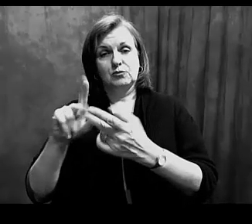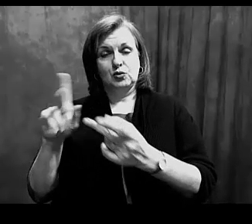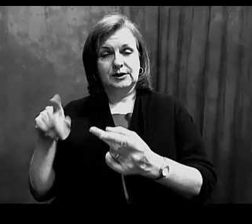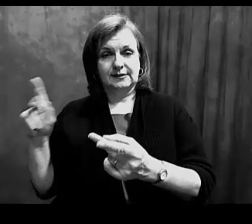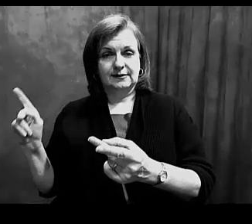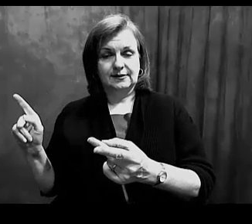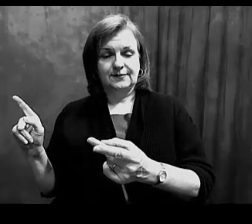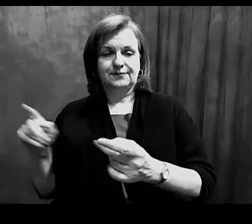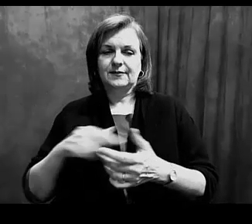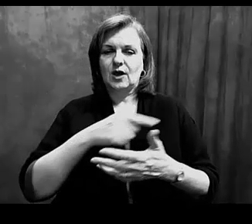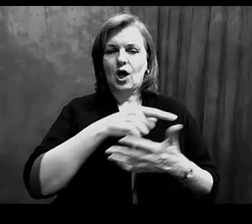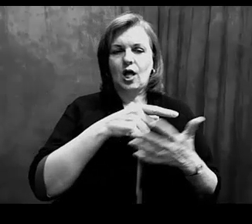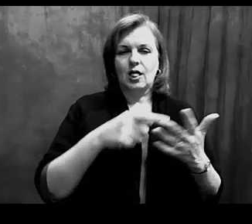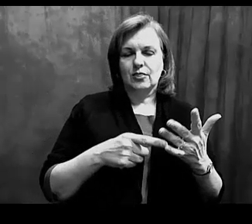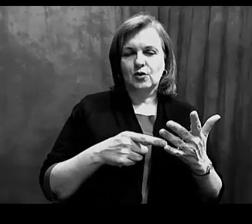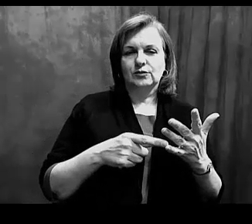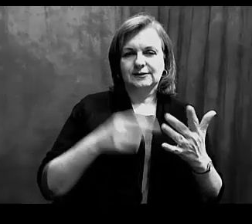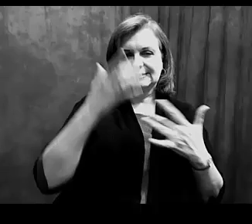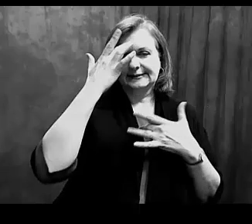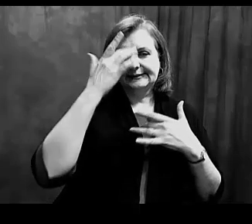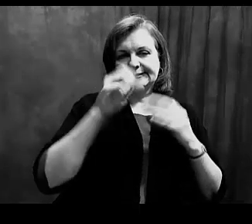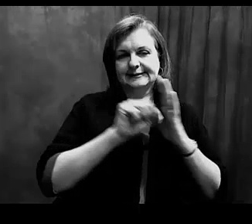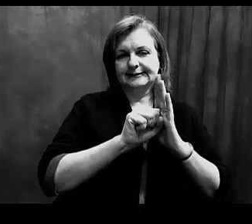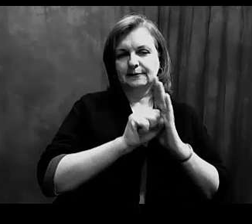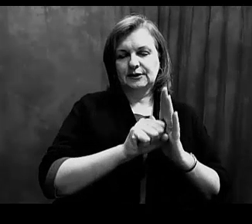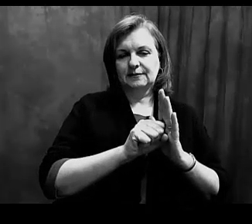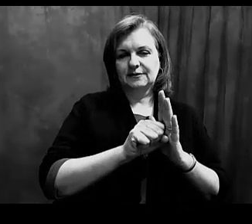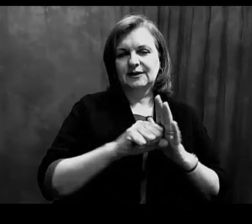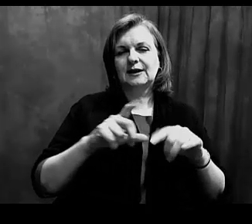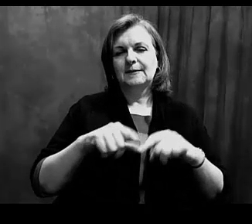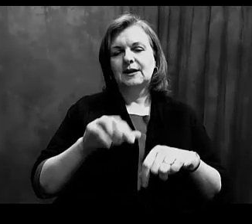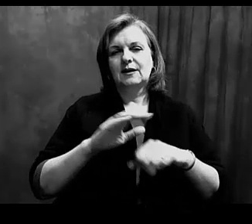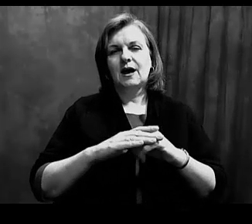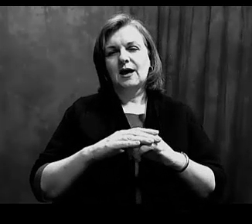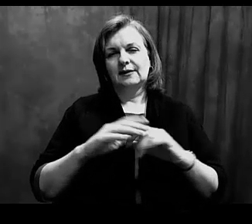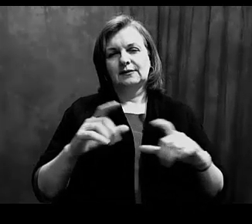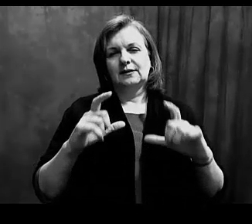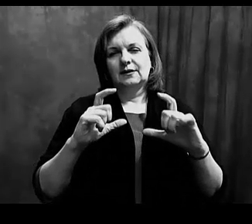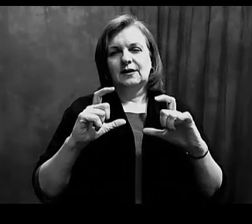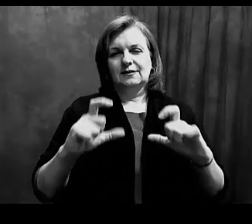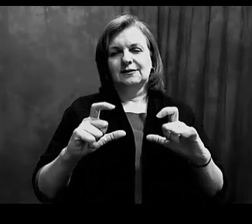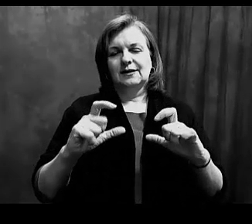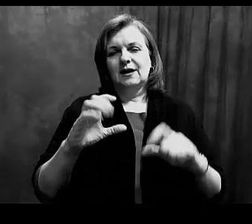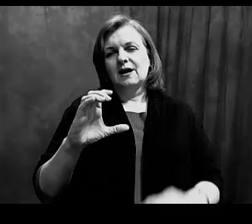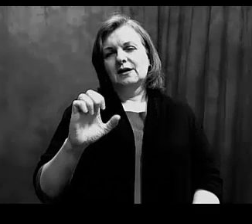and all of these symptoms are based on a concentration